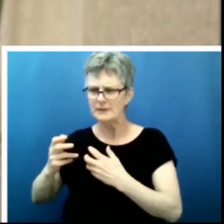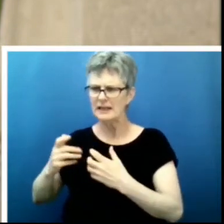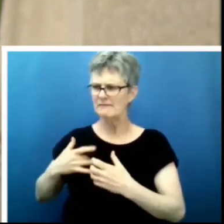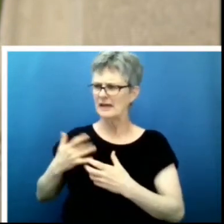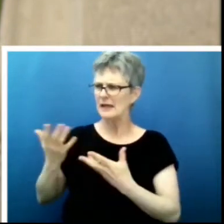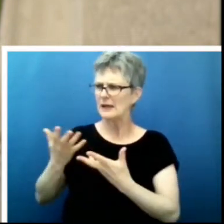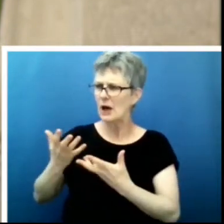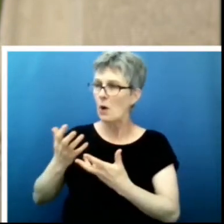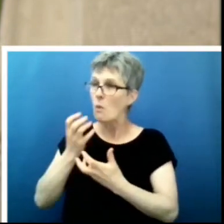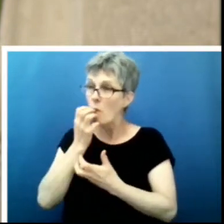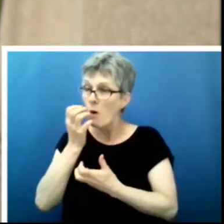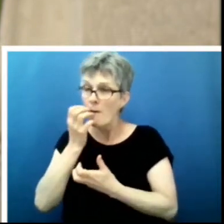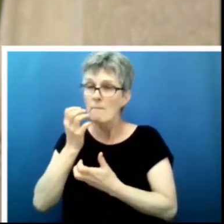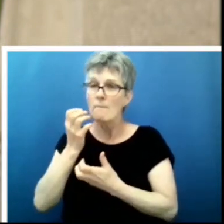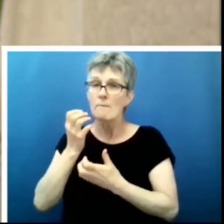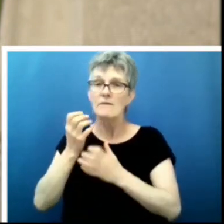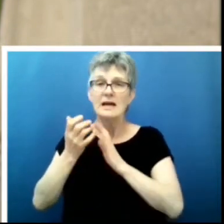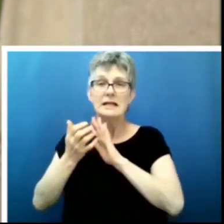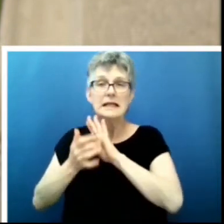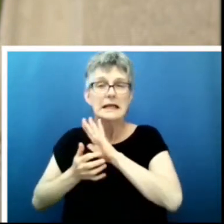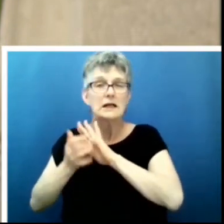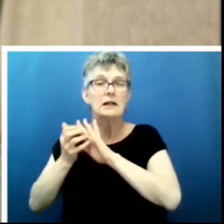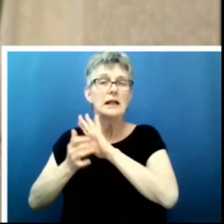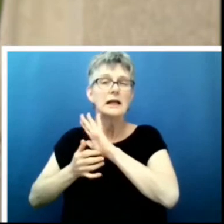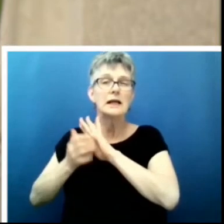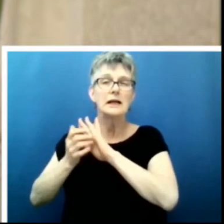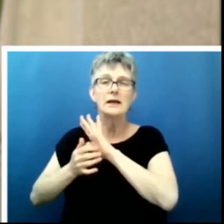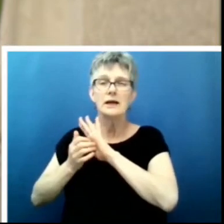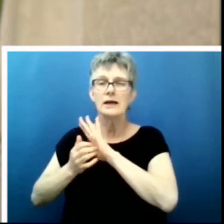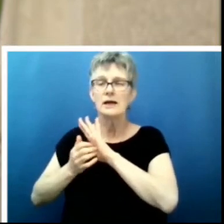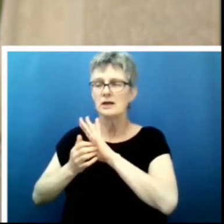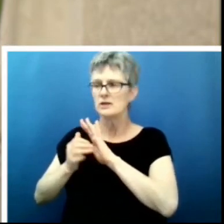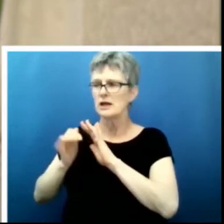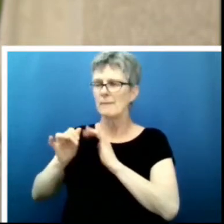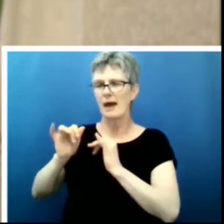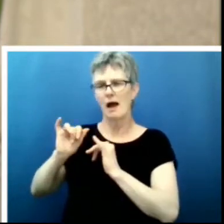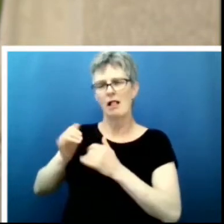And let that feeling saturate the rest of your body and all its cells.